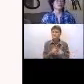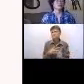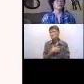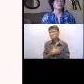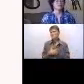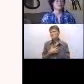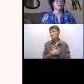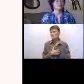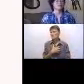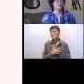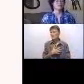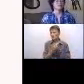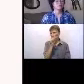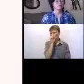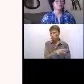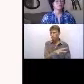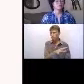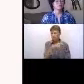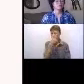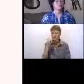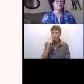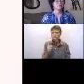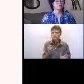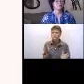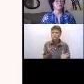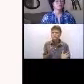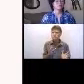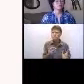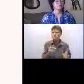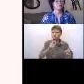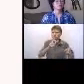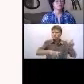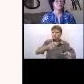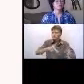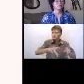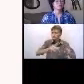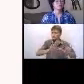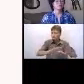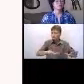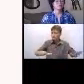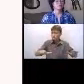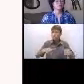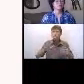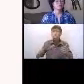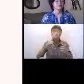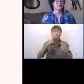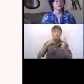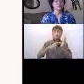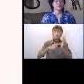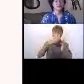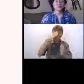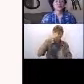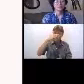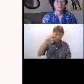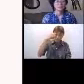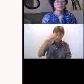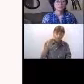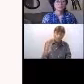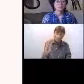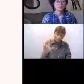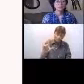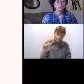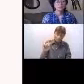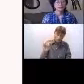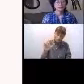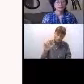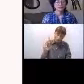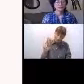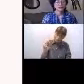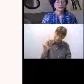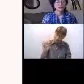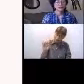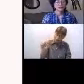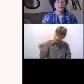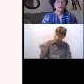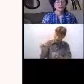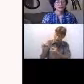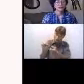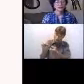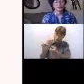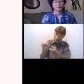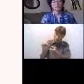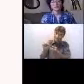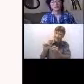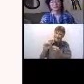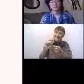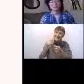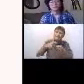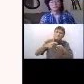something that Black, Blackness as a, is of course a construct, but also it's something